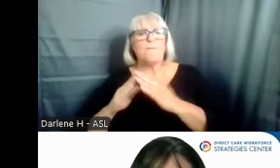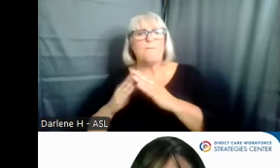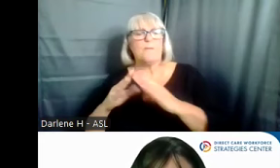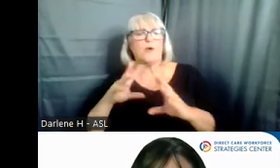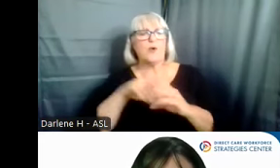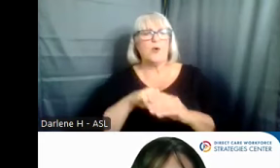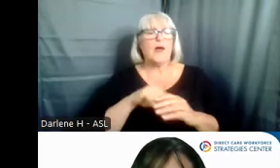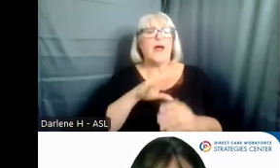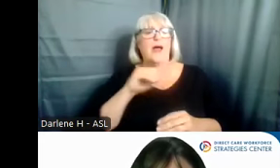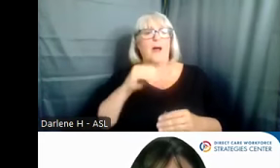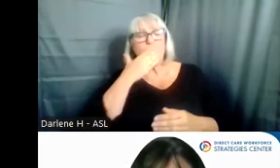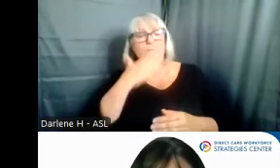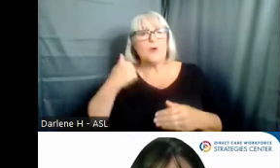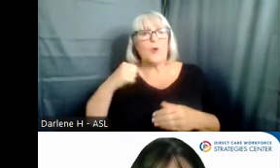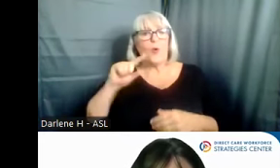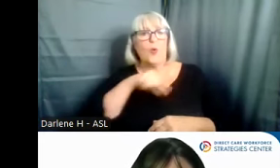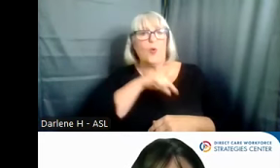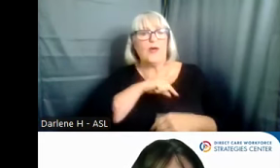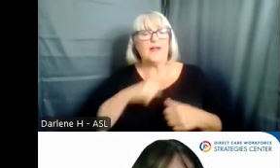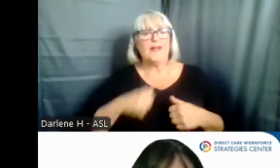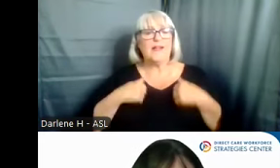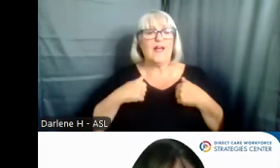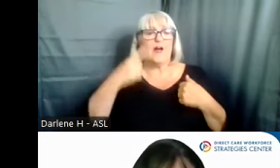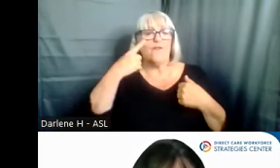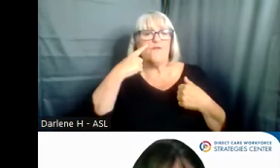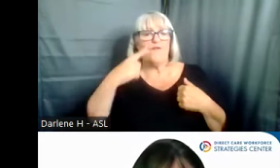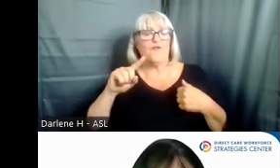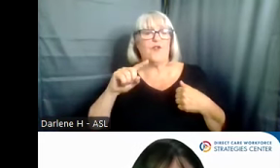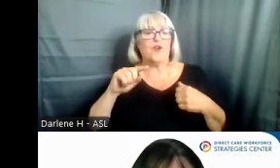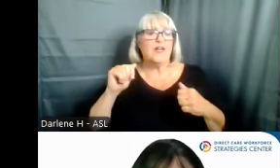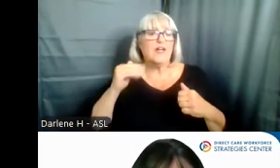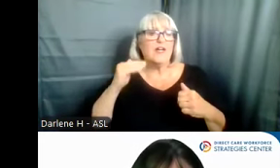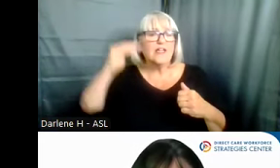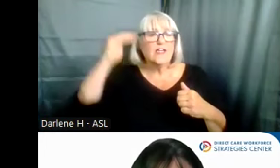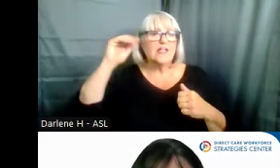disabilities and their families. At the University of Minnesota,